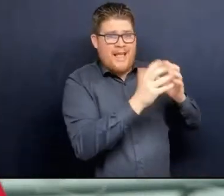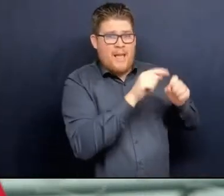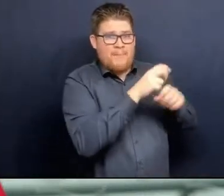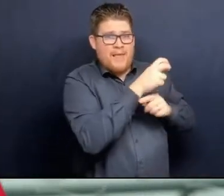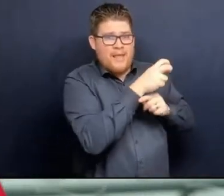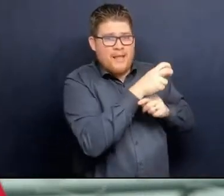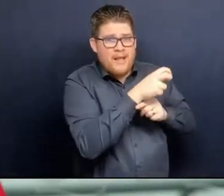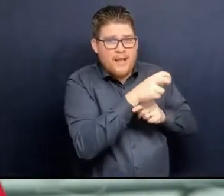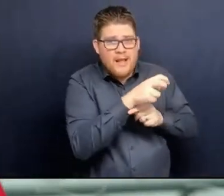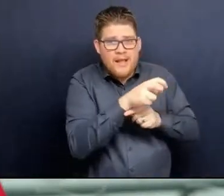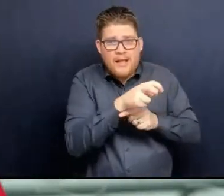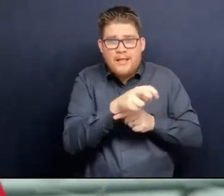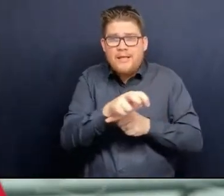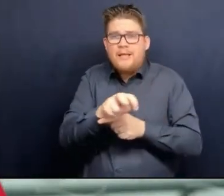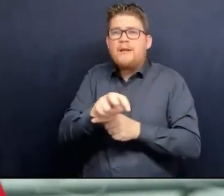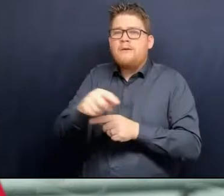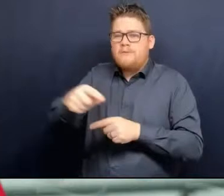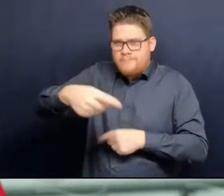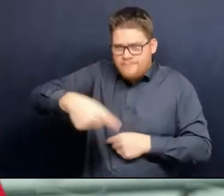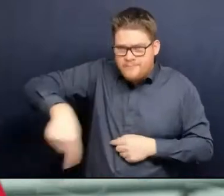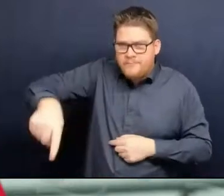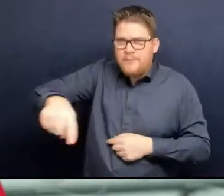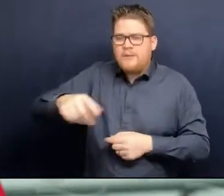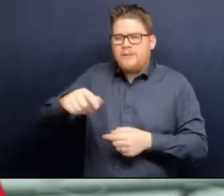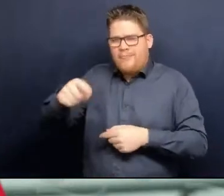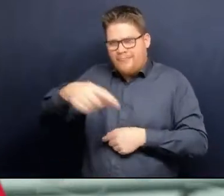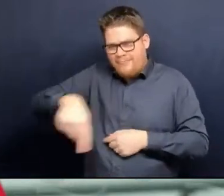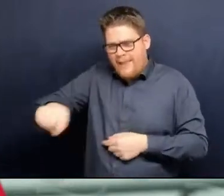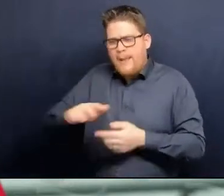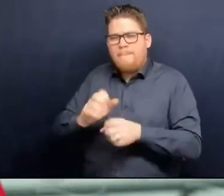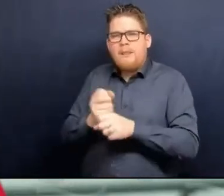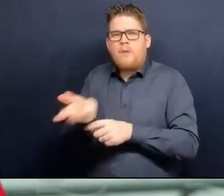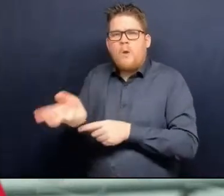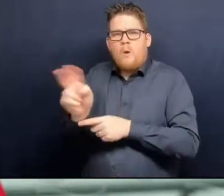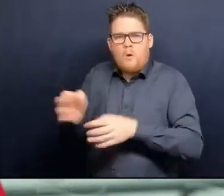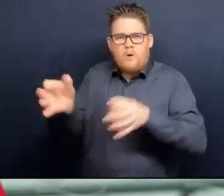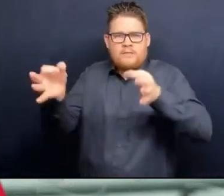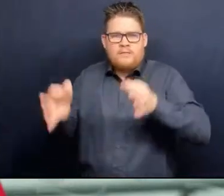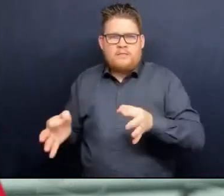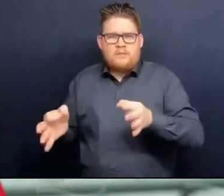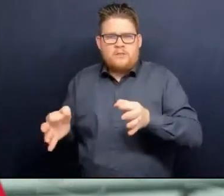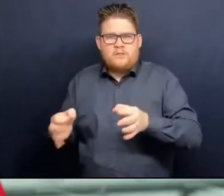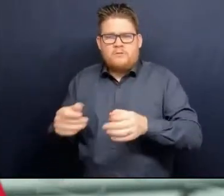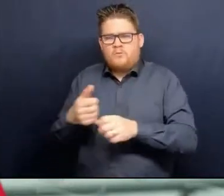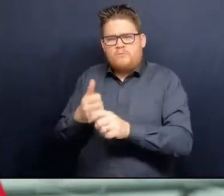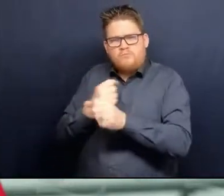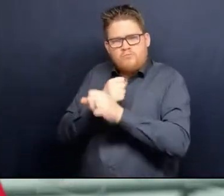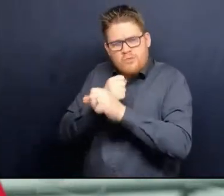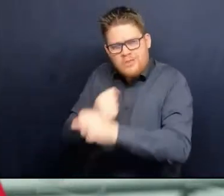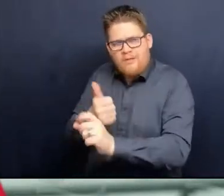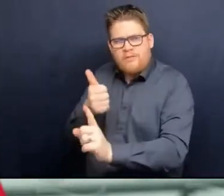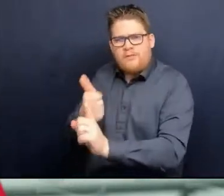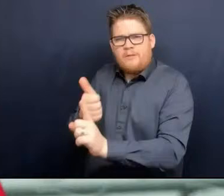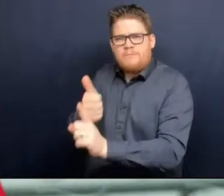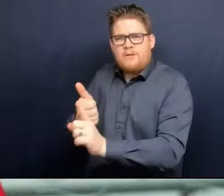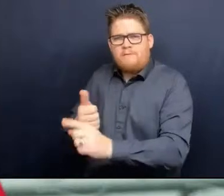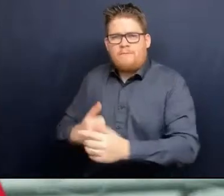decisions for themselves around. What are the important things you need to do. We know that there are people in our